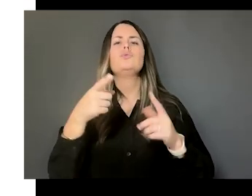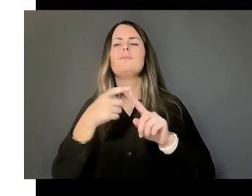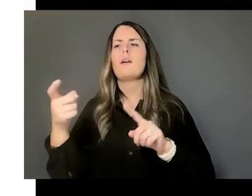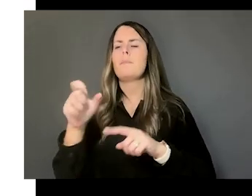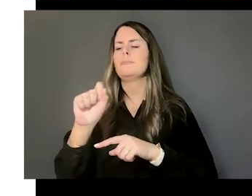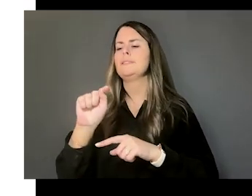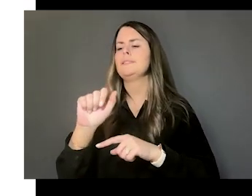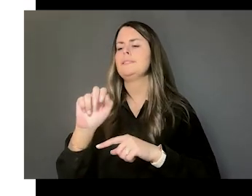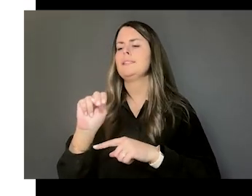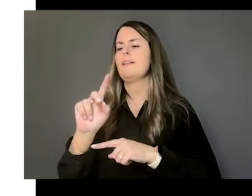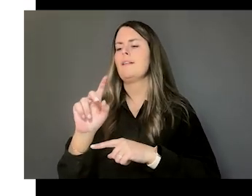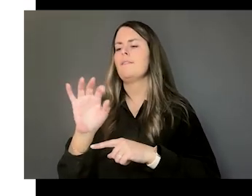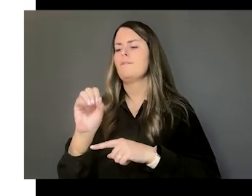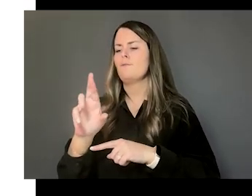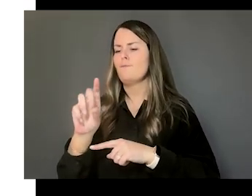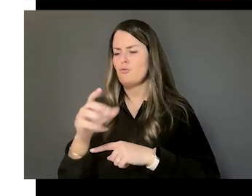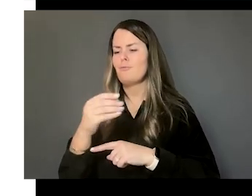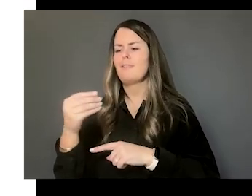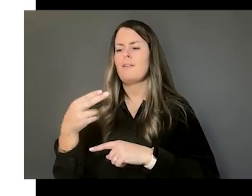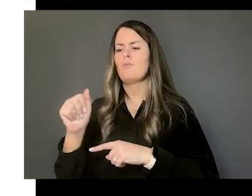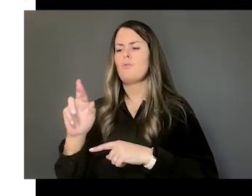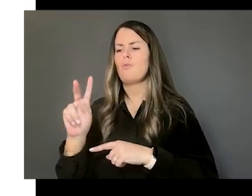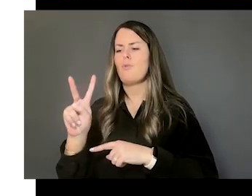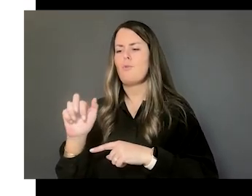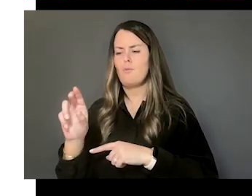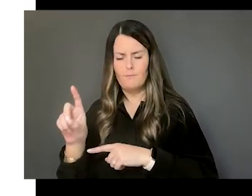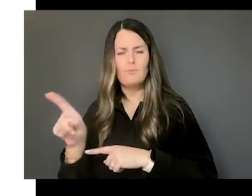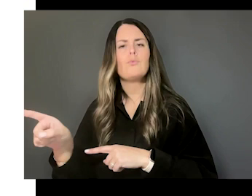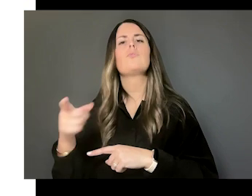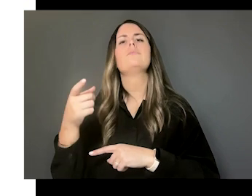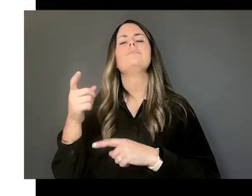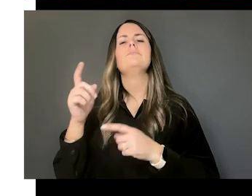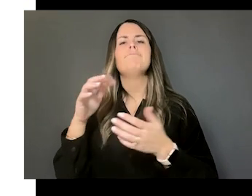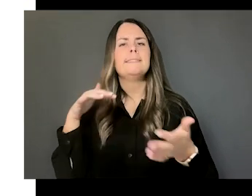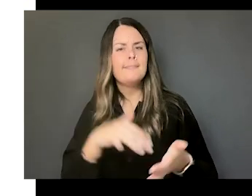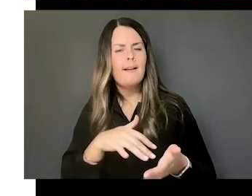the Education Recovery Scorecard -- that listed Metro Nashville